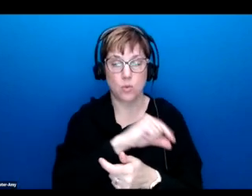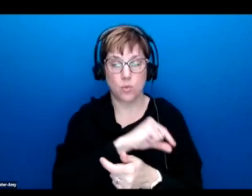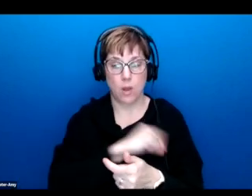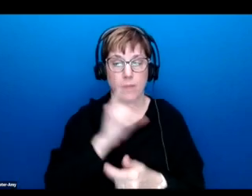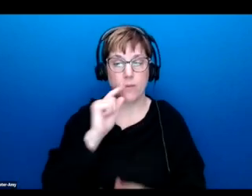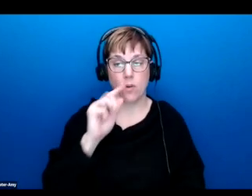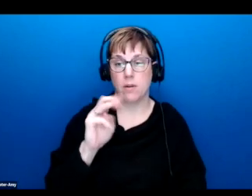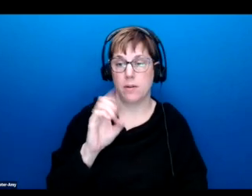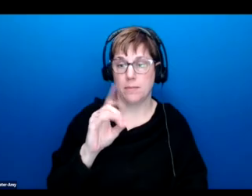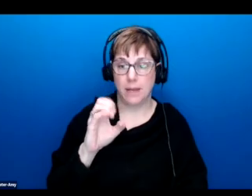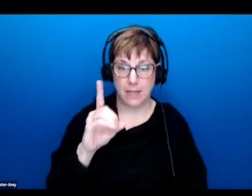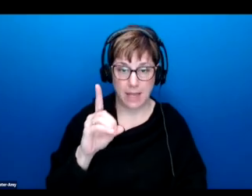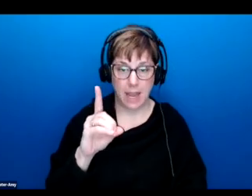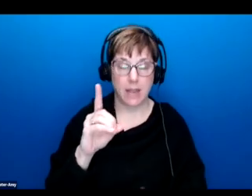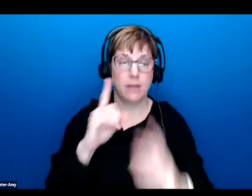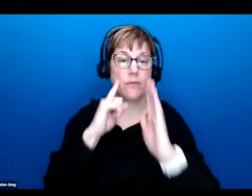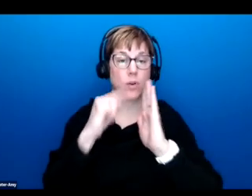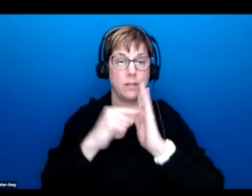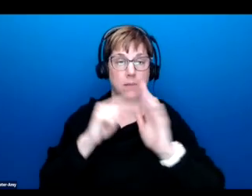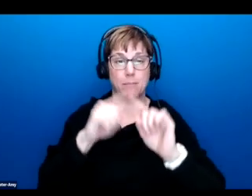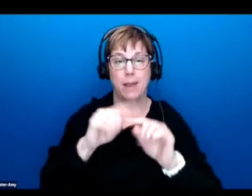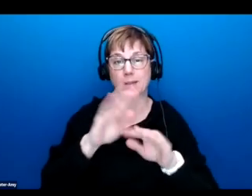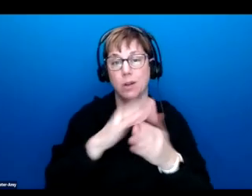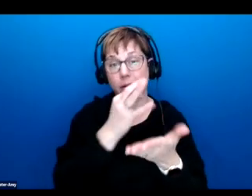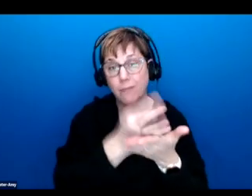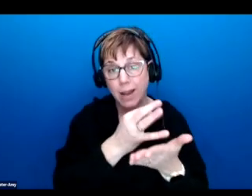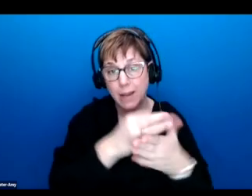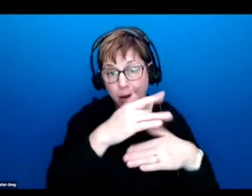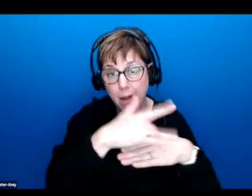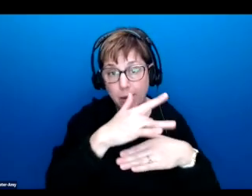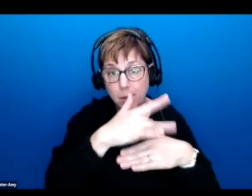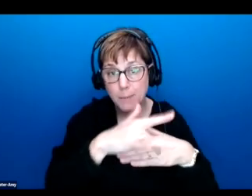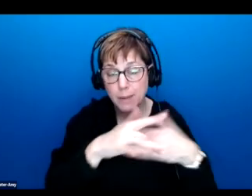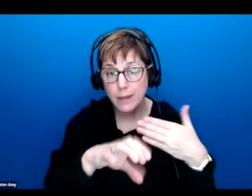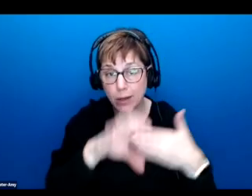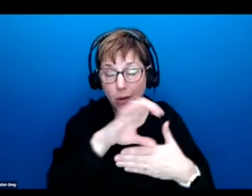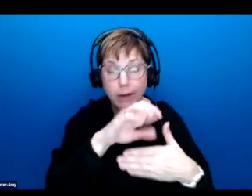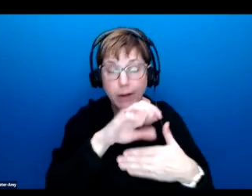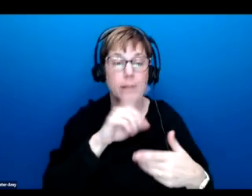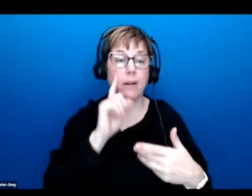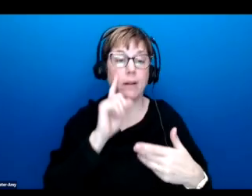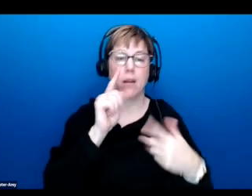for example, based on financial eligibility criteria, and this can vary by state,